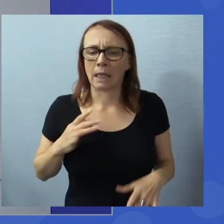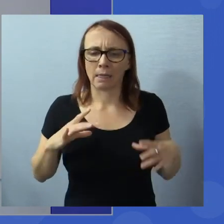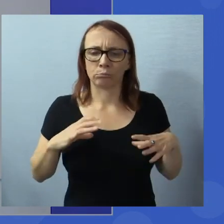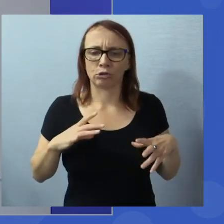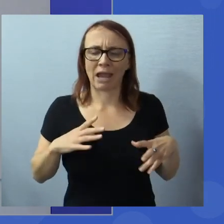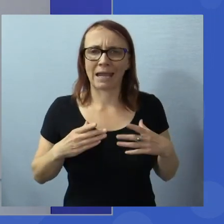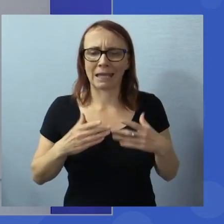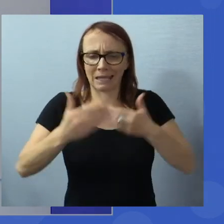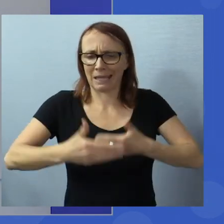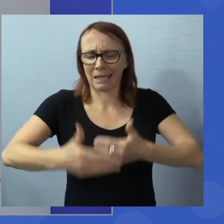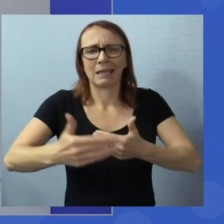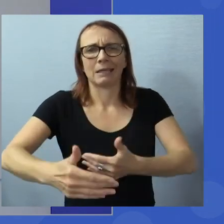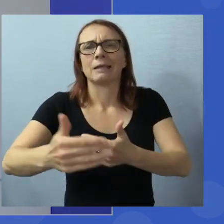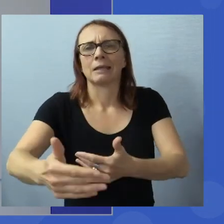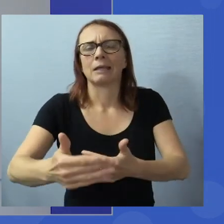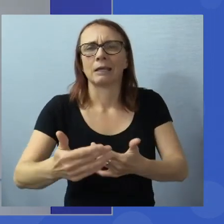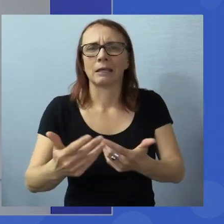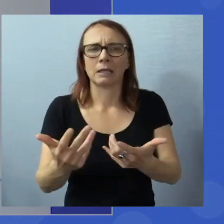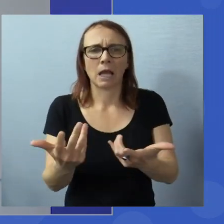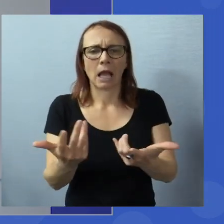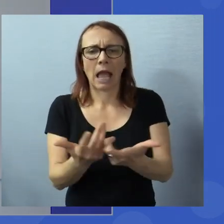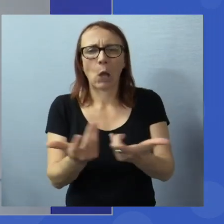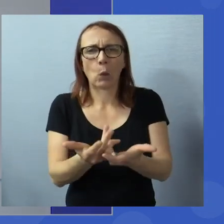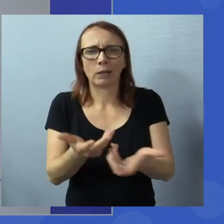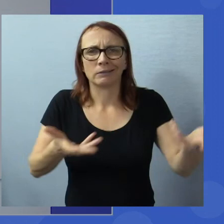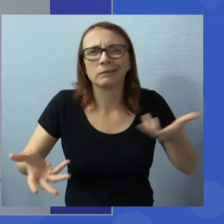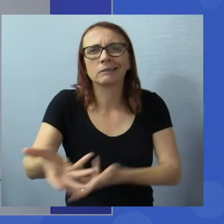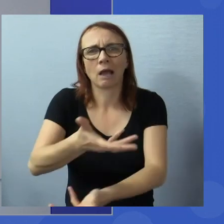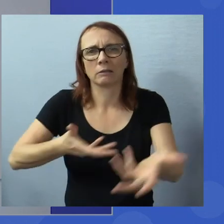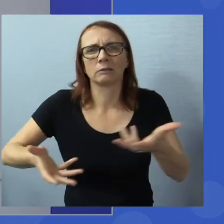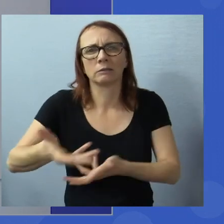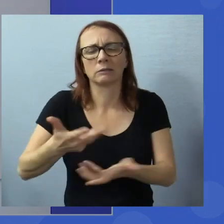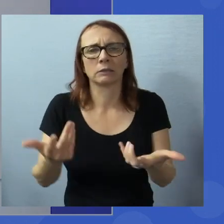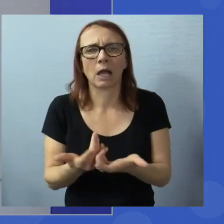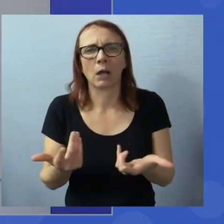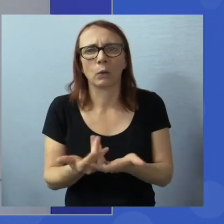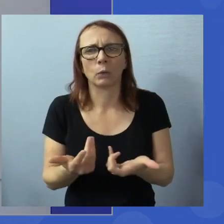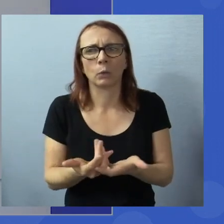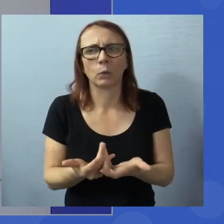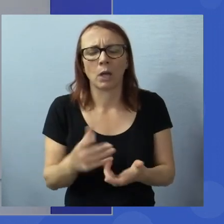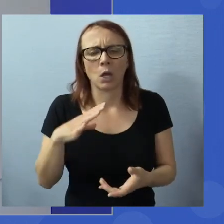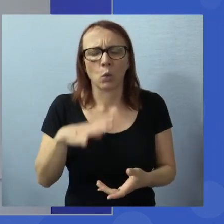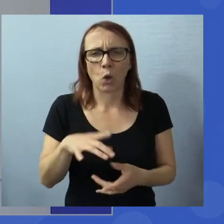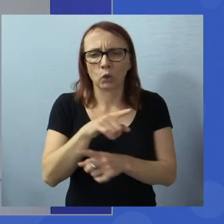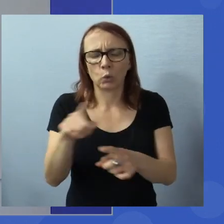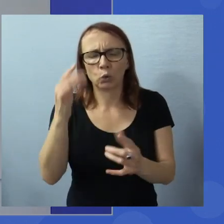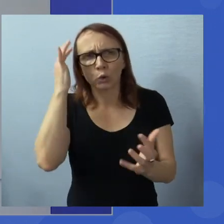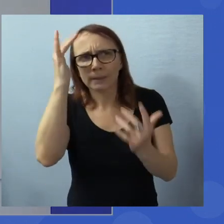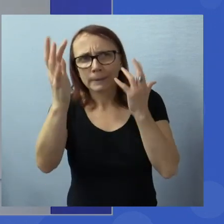go through the agenda the way that we have discussions and kind of work through things so what we really want you to think about now is process and